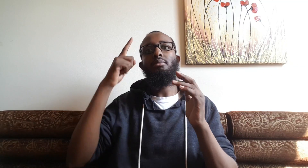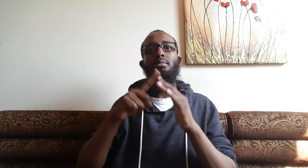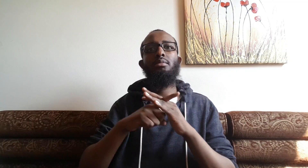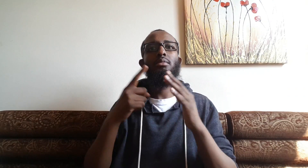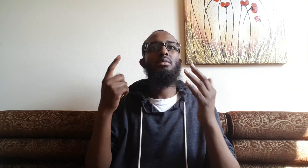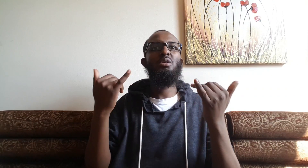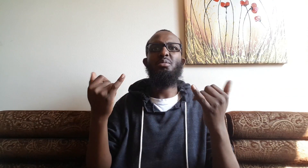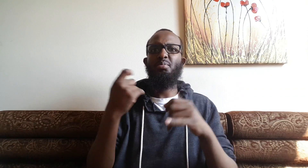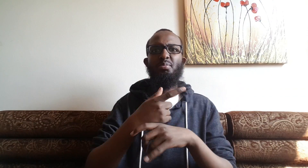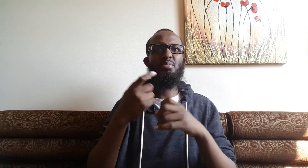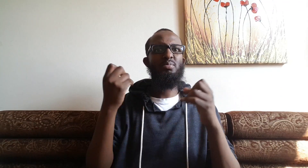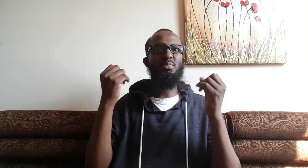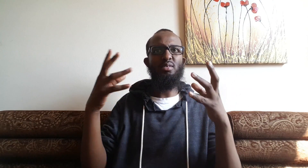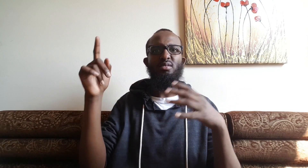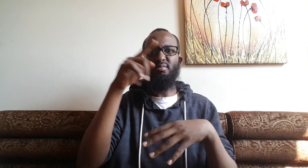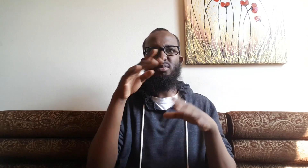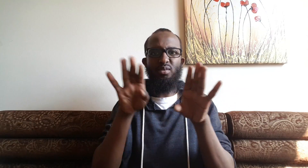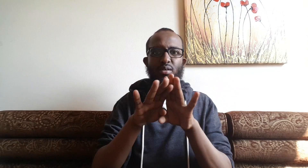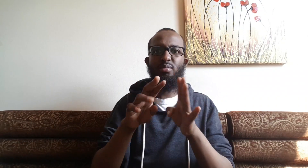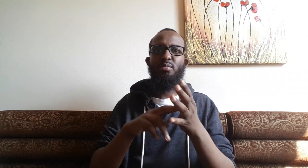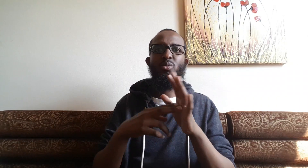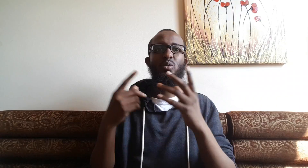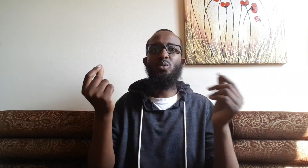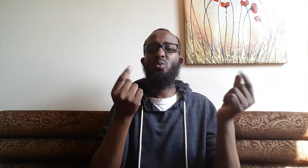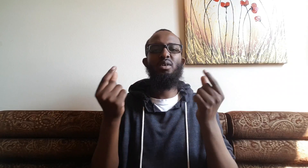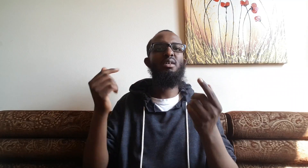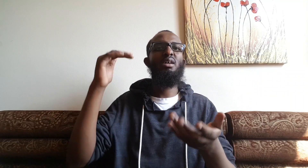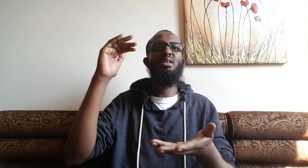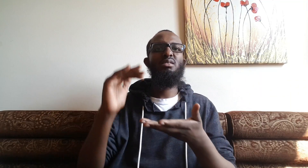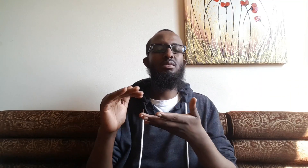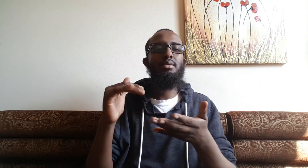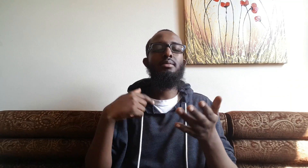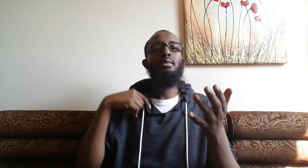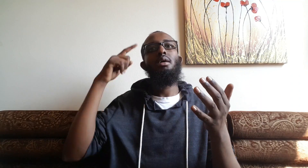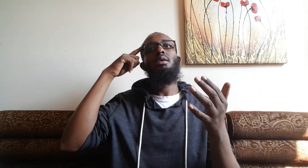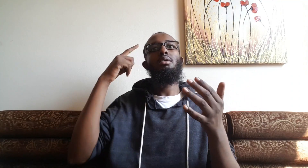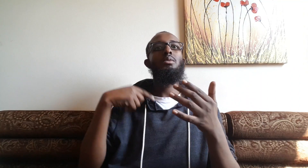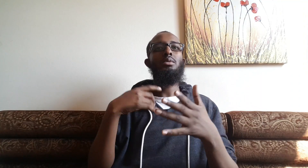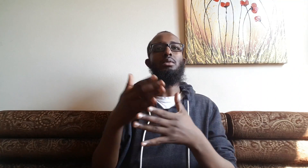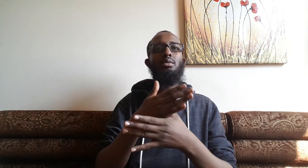I just remembered something, places are closed today so there are less things to do.